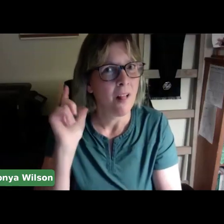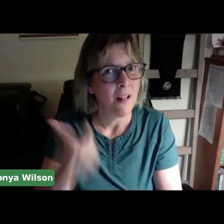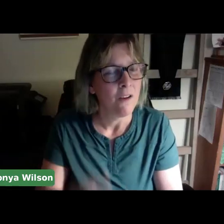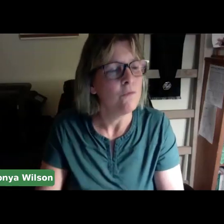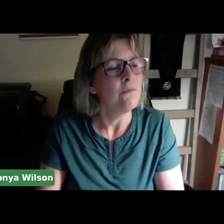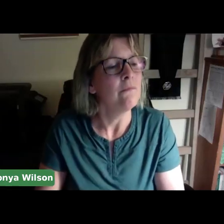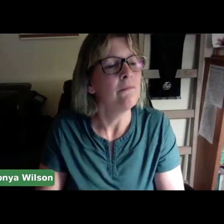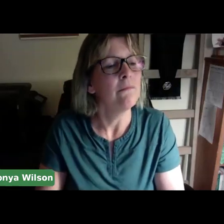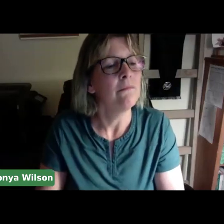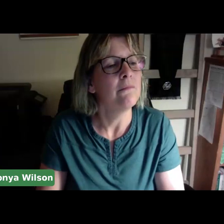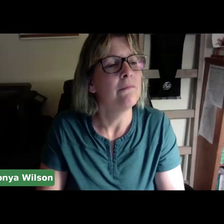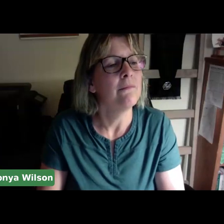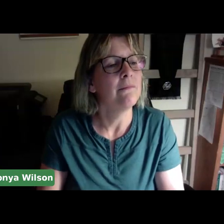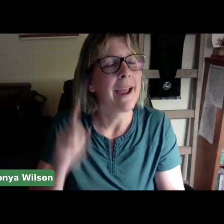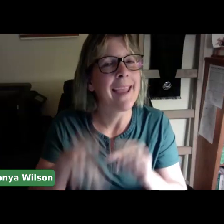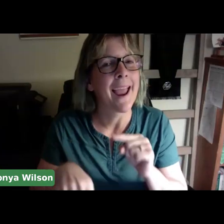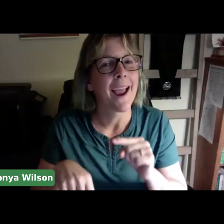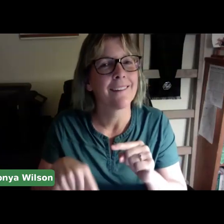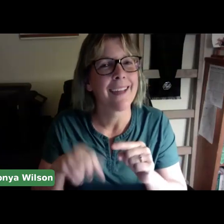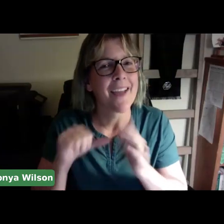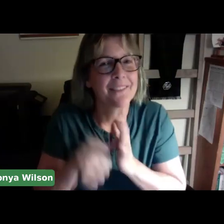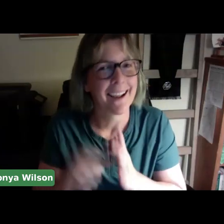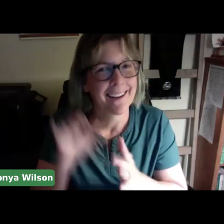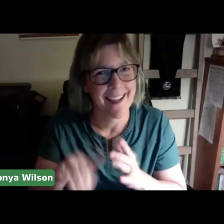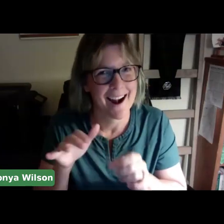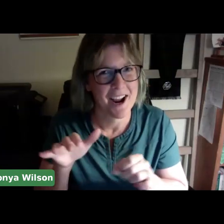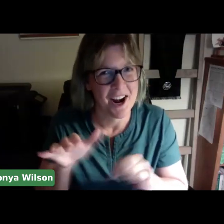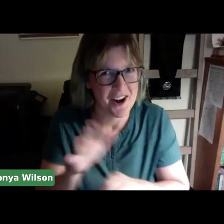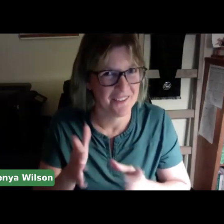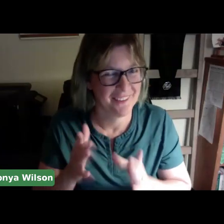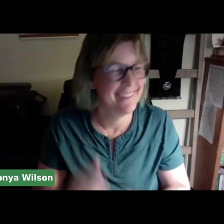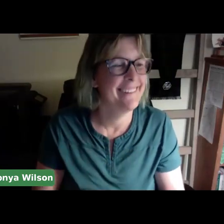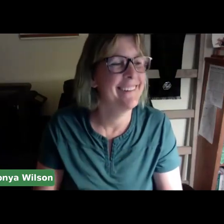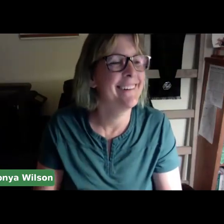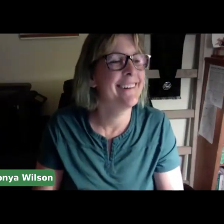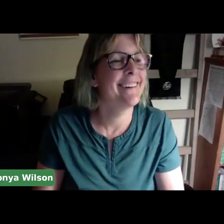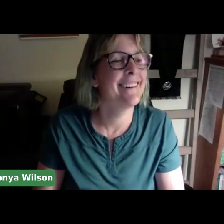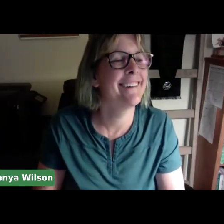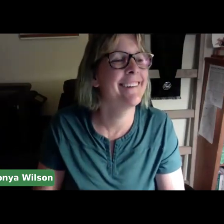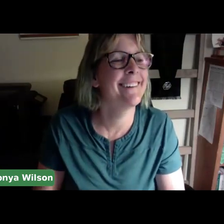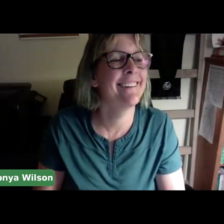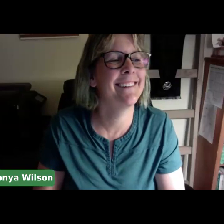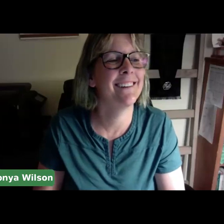Should be there from the beginning. It shouldn't be an afterthought. And I really can't emphasize that enough.